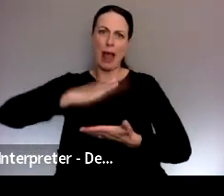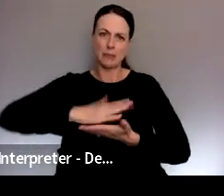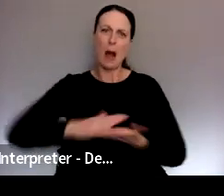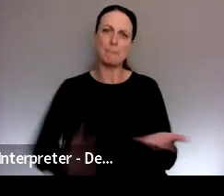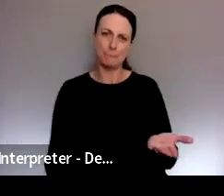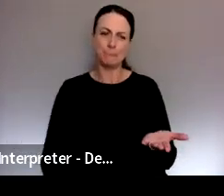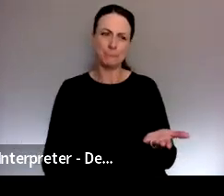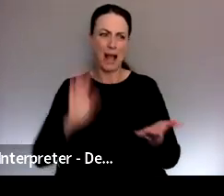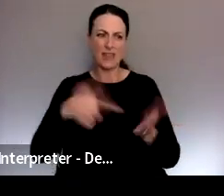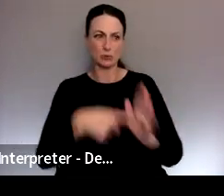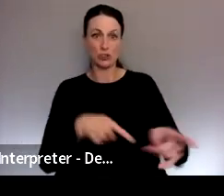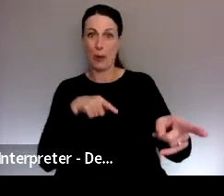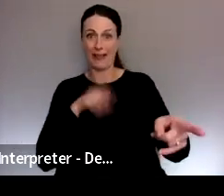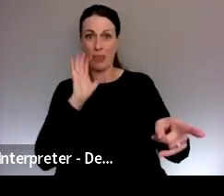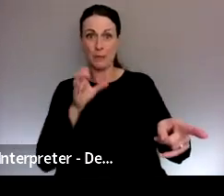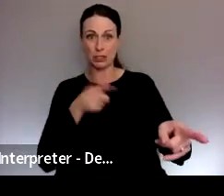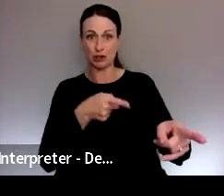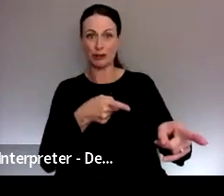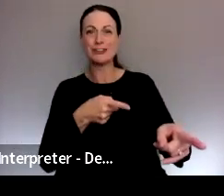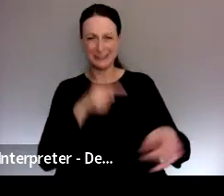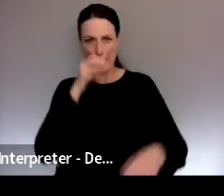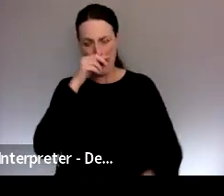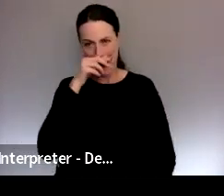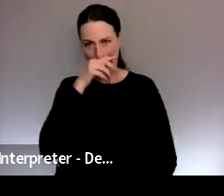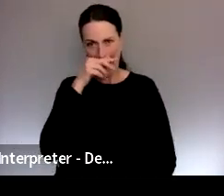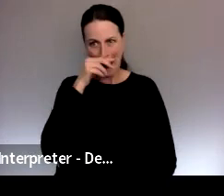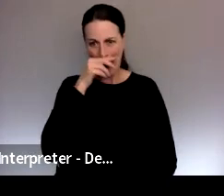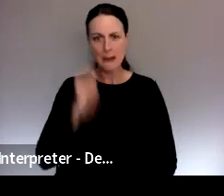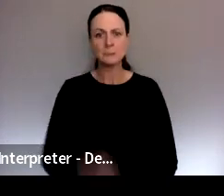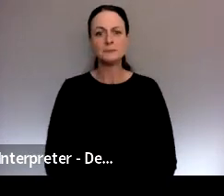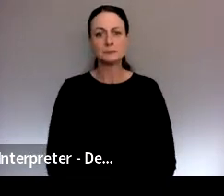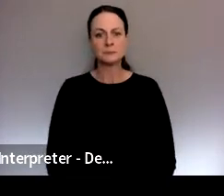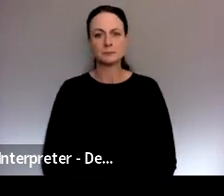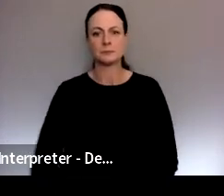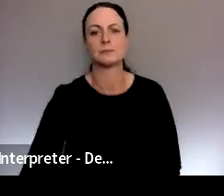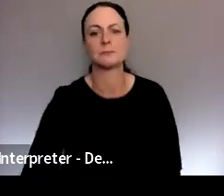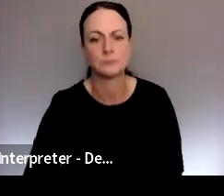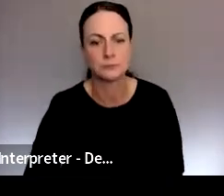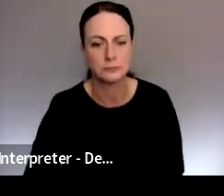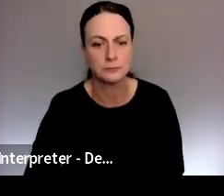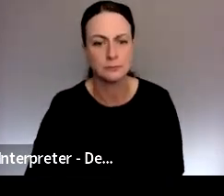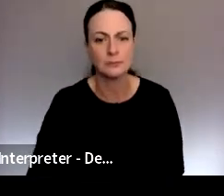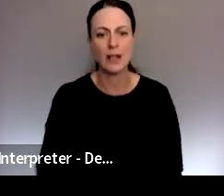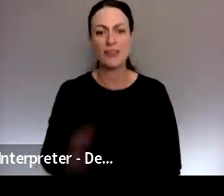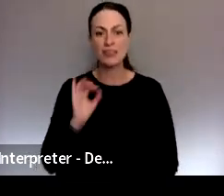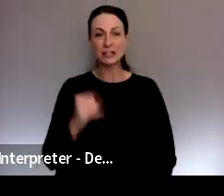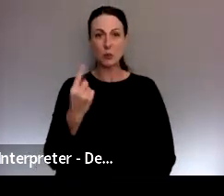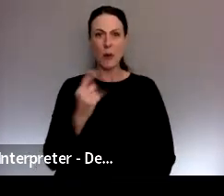and that is what we're showing in the picture on this slide. This is one of our lead testers, Maureen,